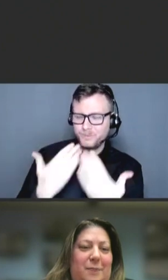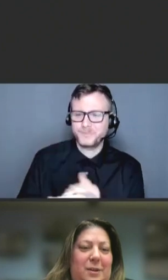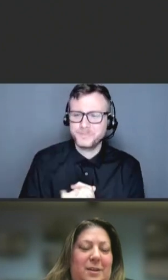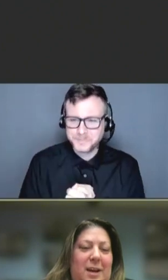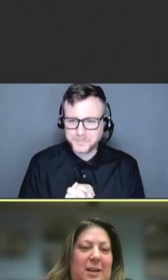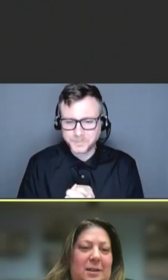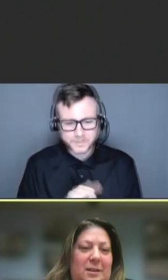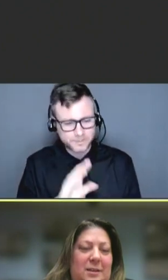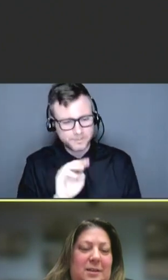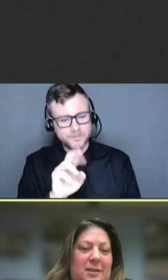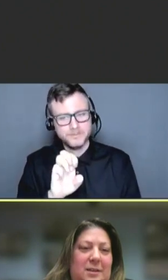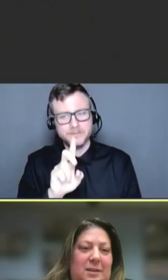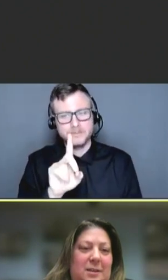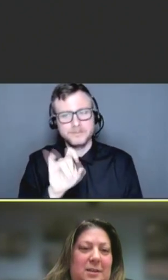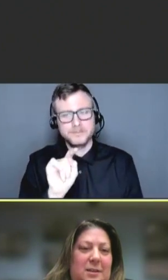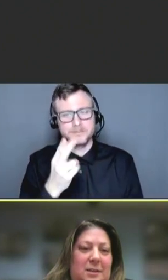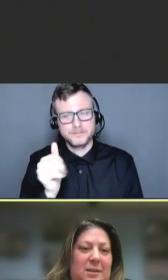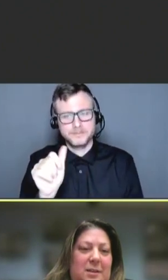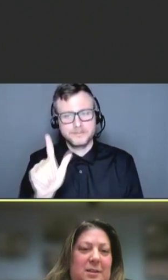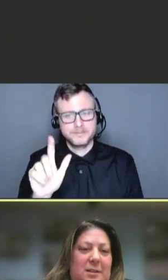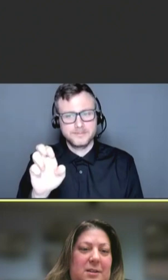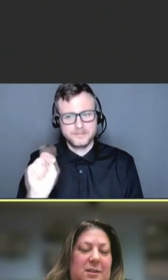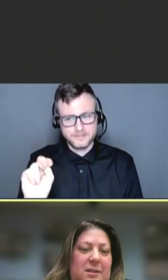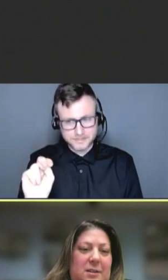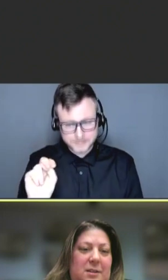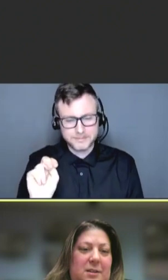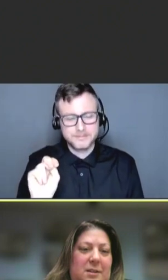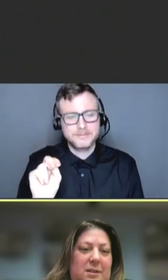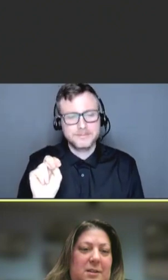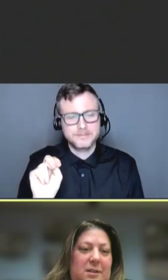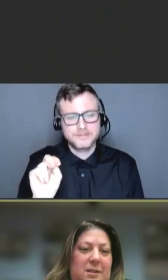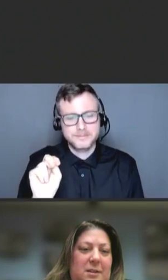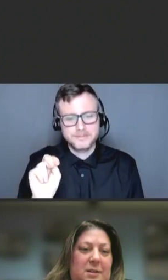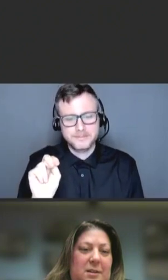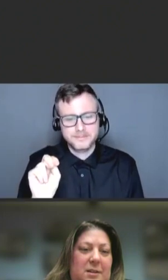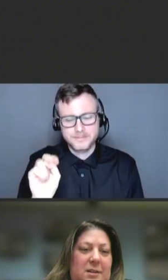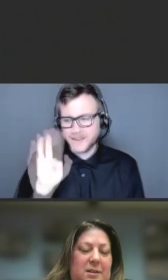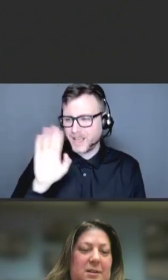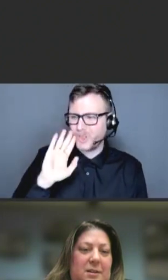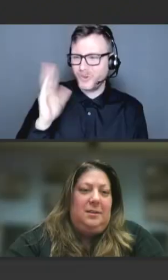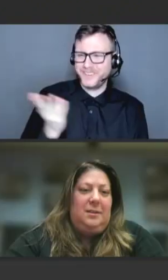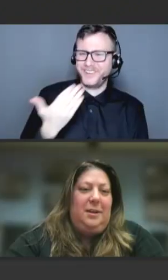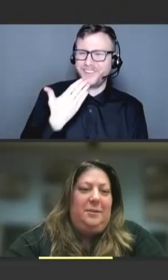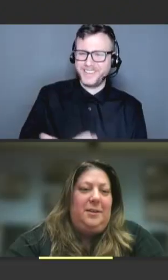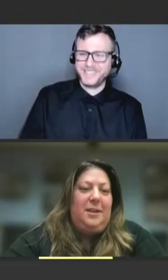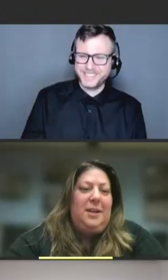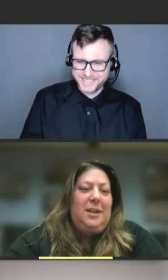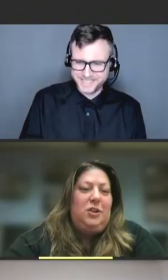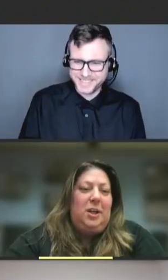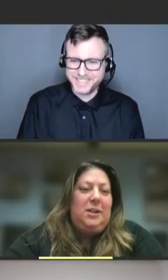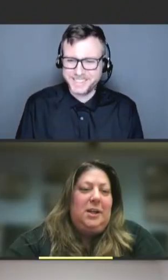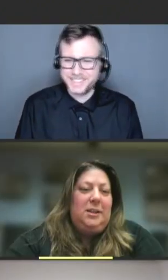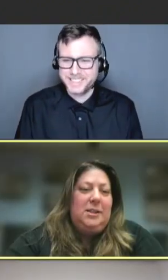Meredith Allen: Hi, I'm here. Thank you. Ann Aikin: Hello. John Douglas?